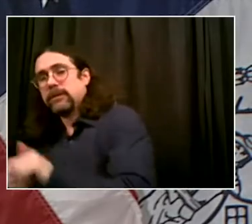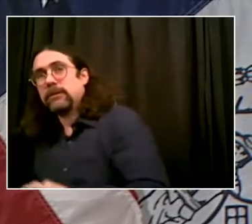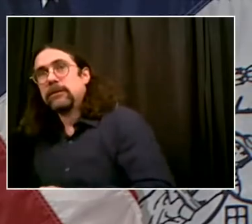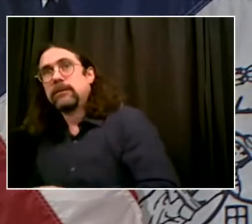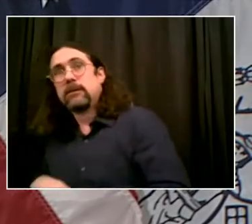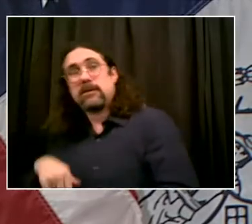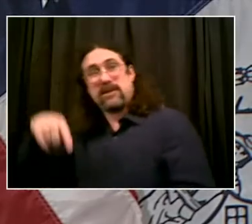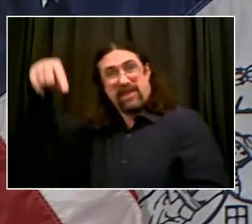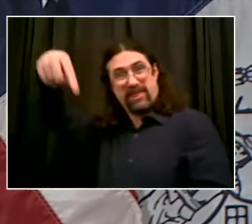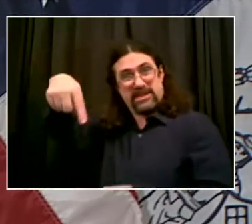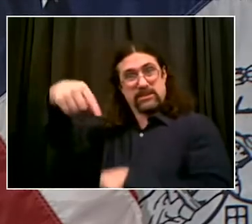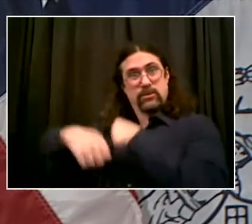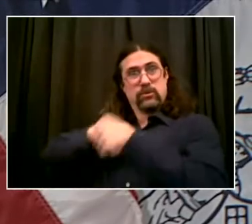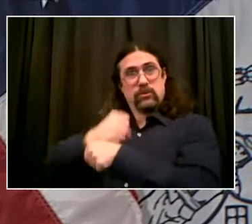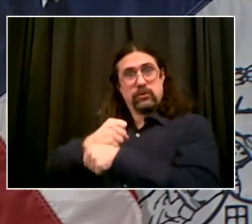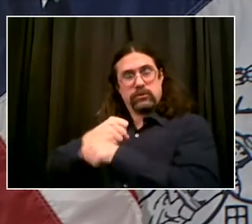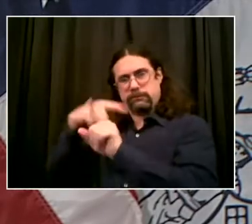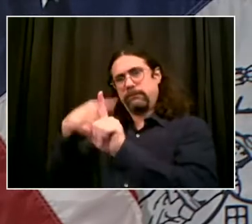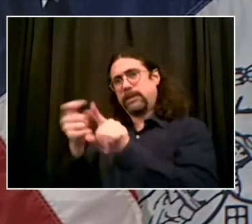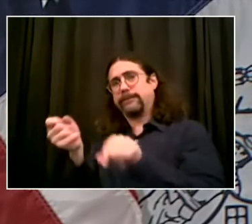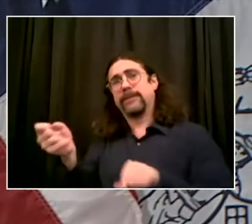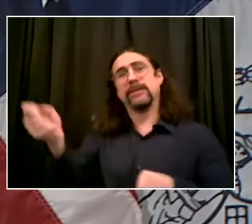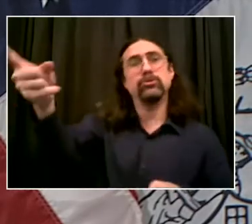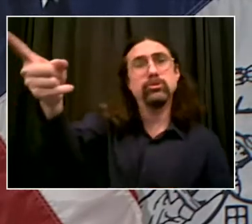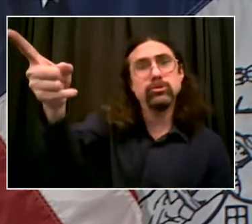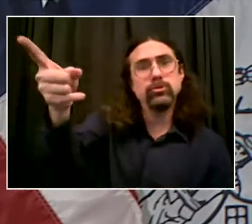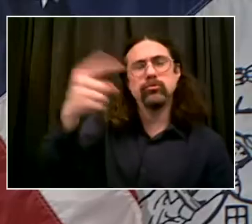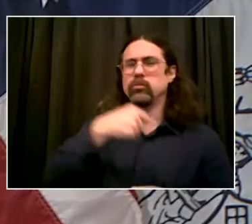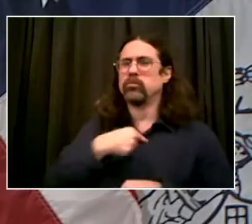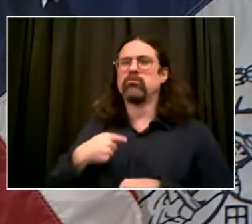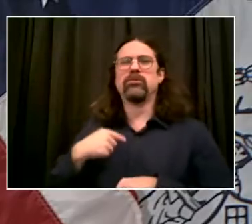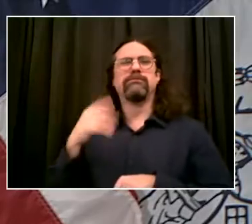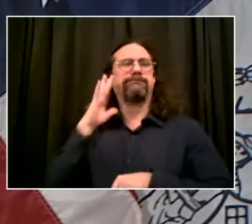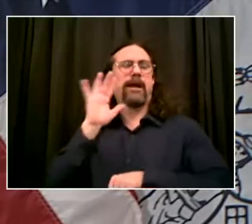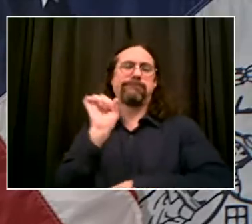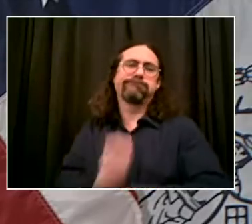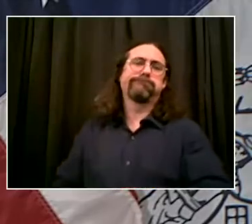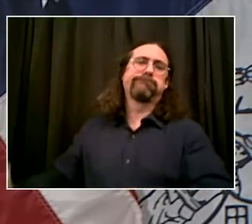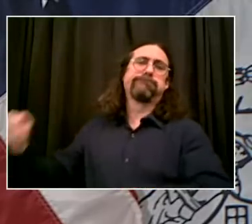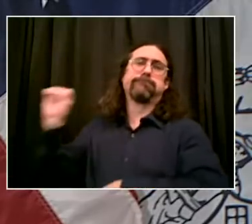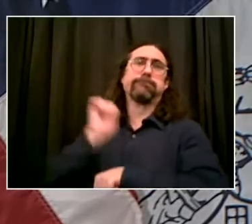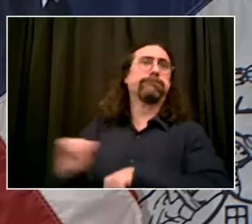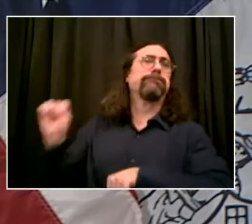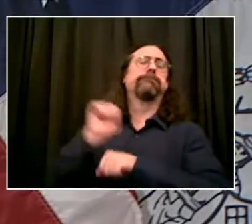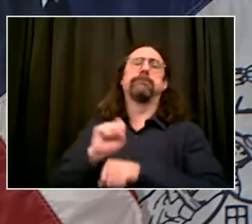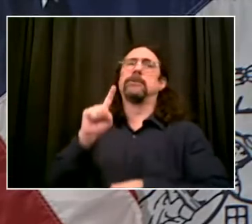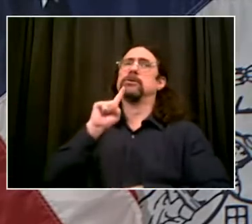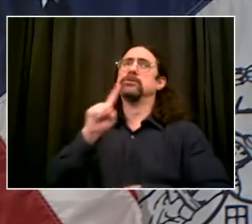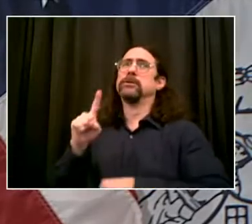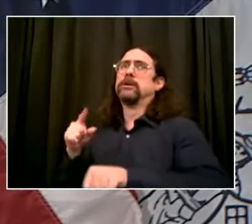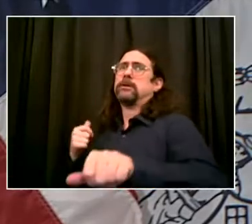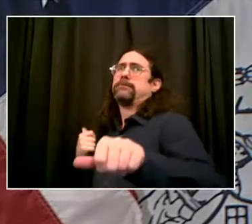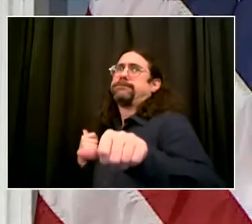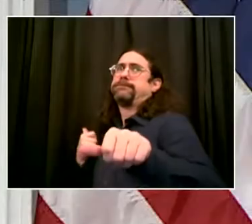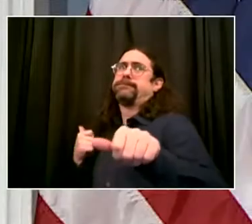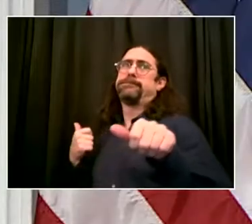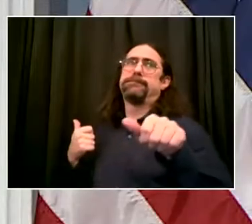YEAR AND EVERY MONTH H NI B BTEWEW THIS SCHOOL YEAR. SO WE HAVE SOME MODELS S WECAN LEARN FROM BUT I ALSO THINK THIS IS GOING TO BE BUILT FROM A LOT